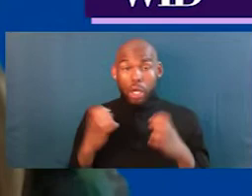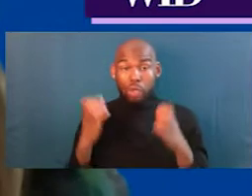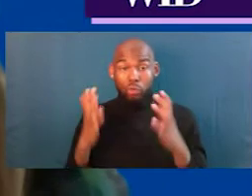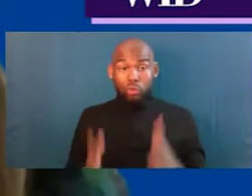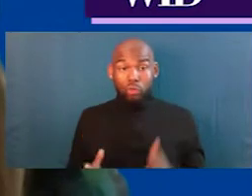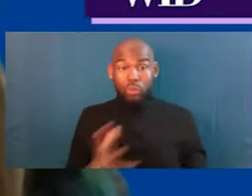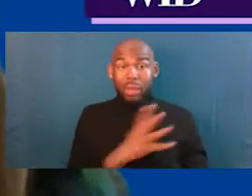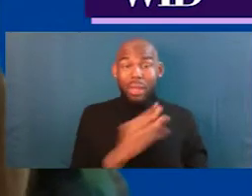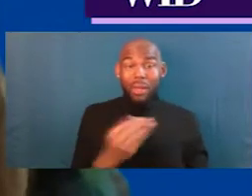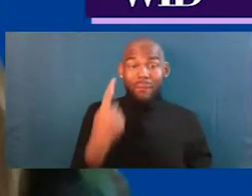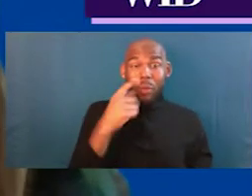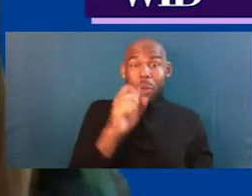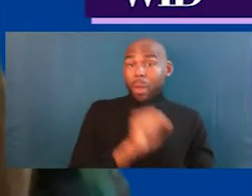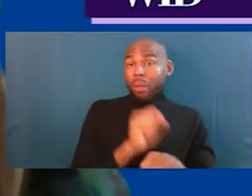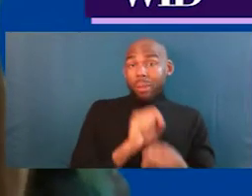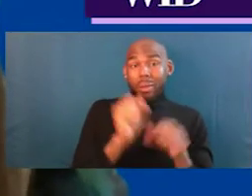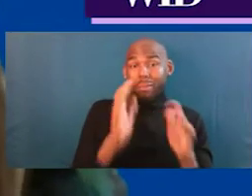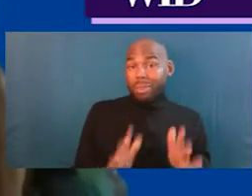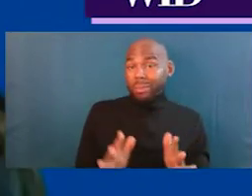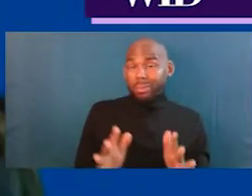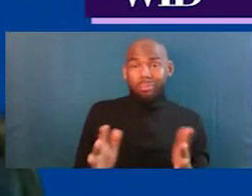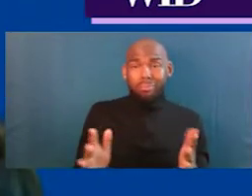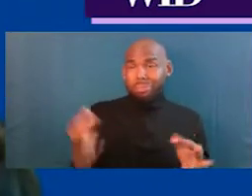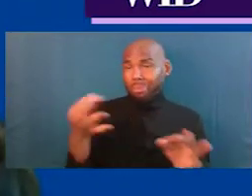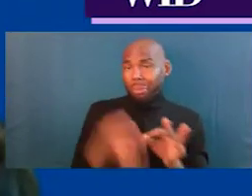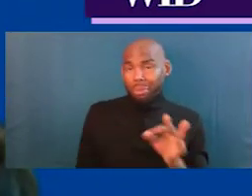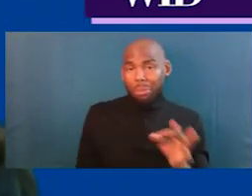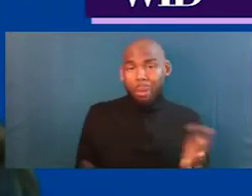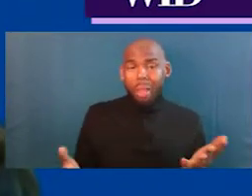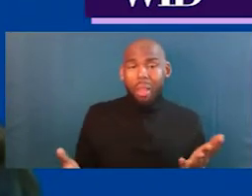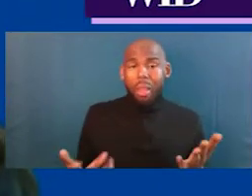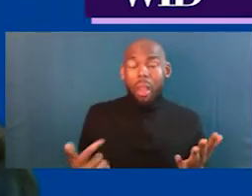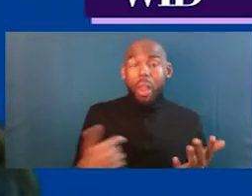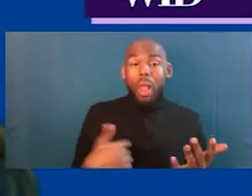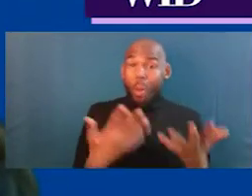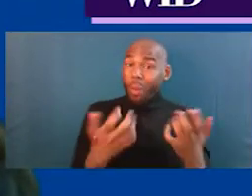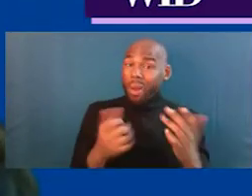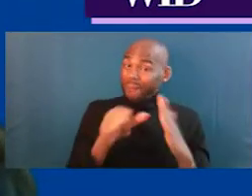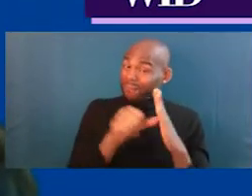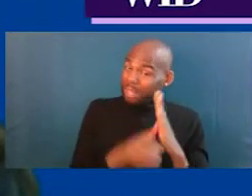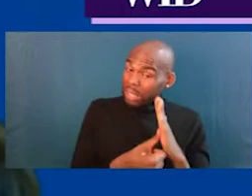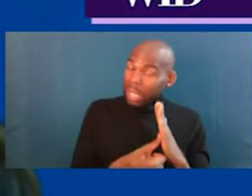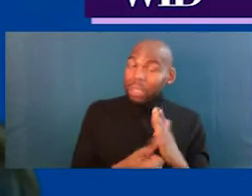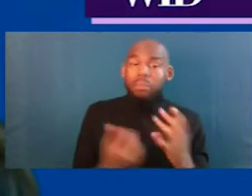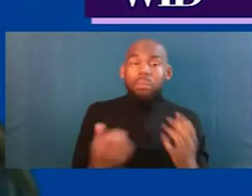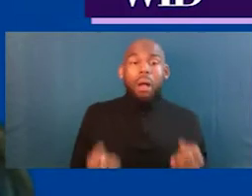a better experience for the employees, all around. So, I do want to emphasize how much